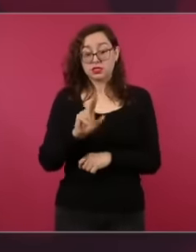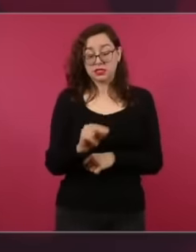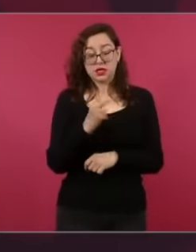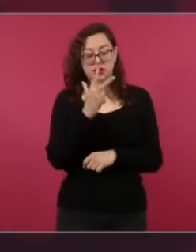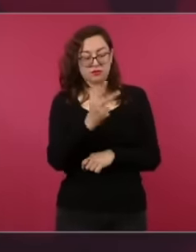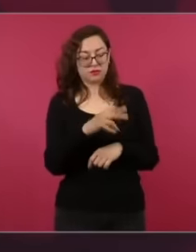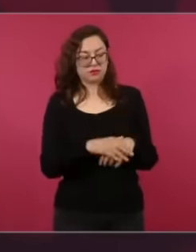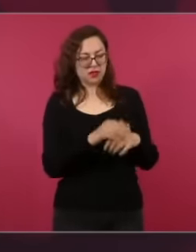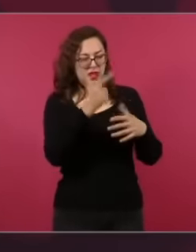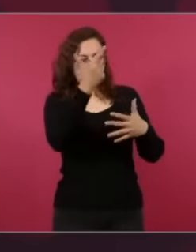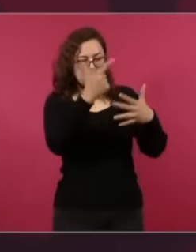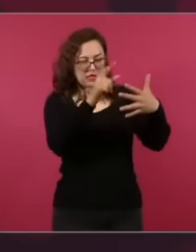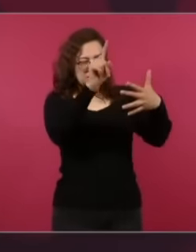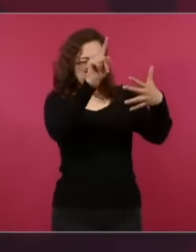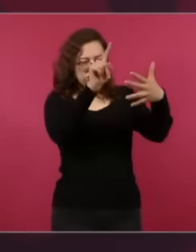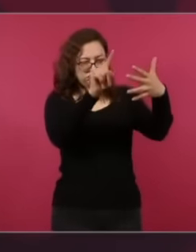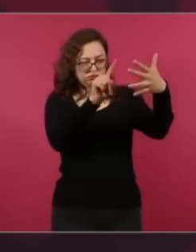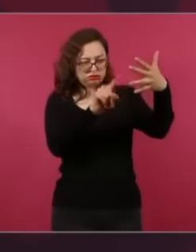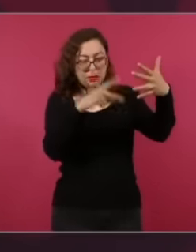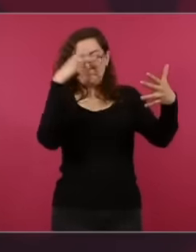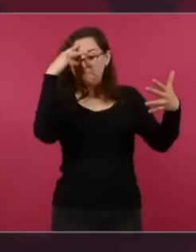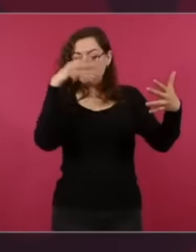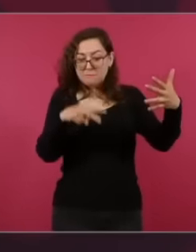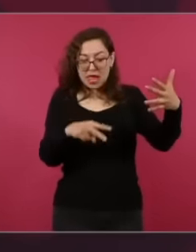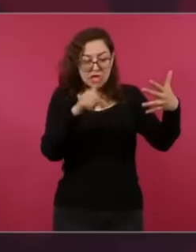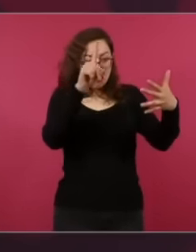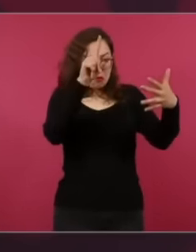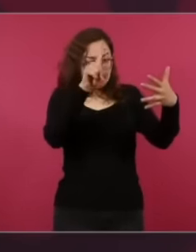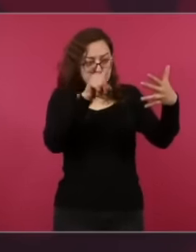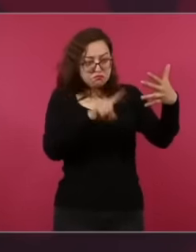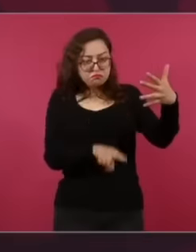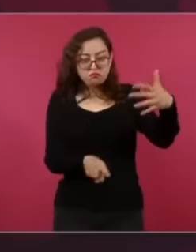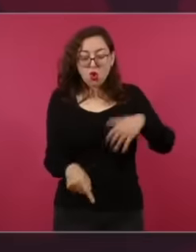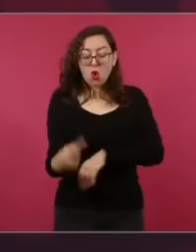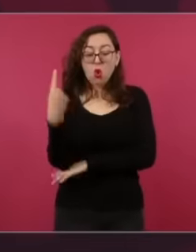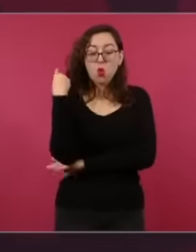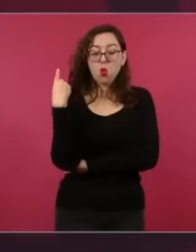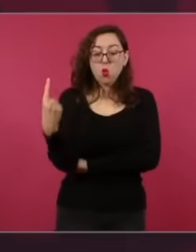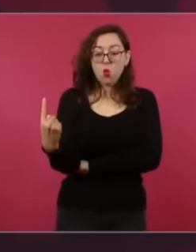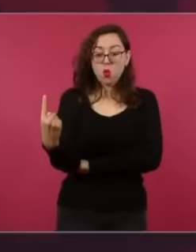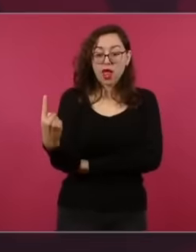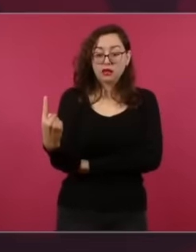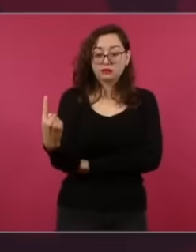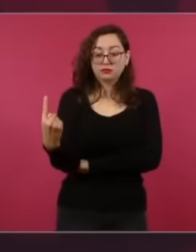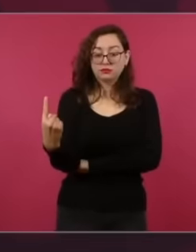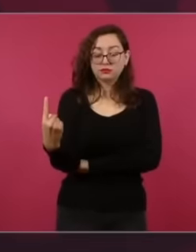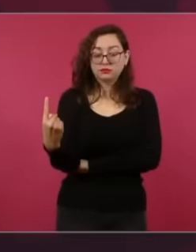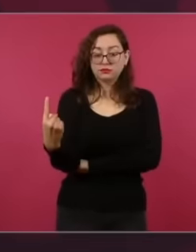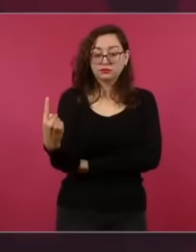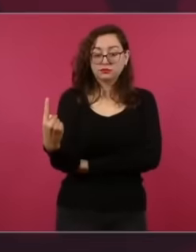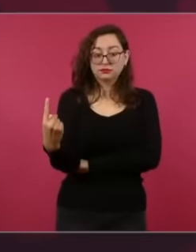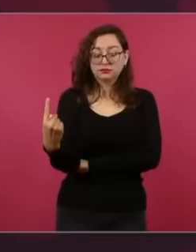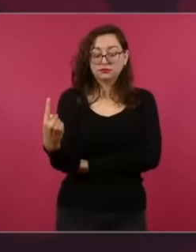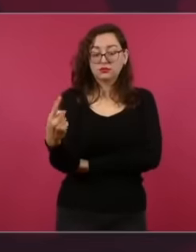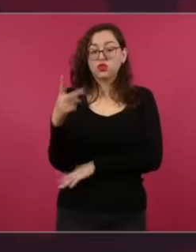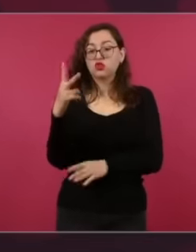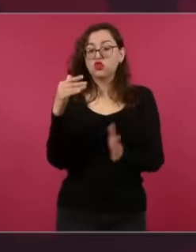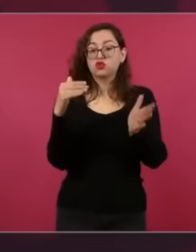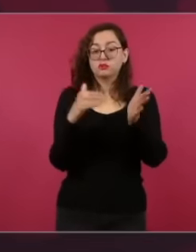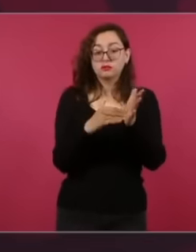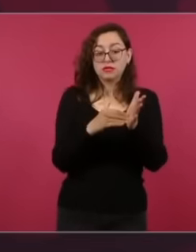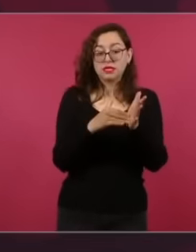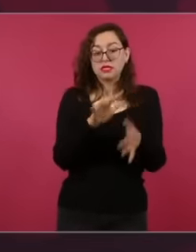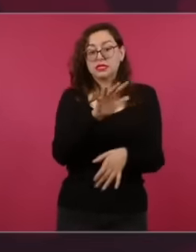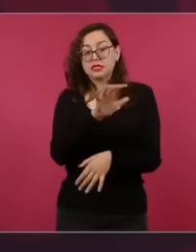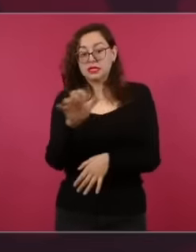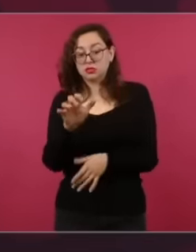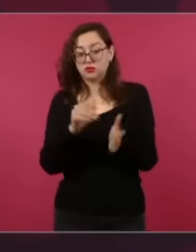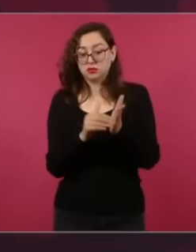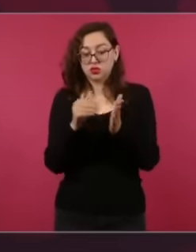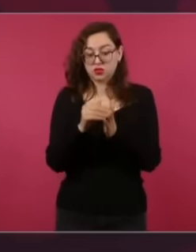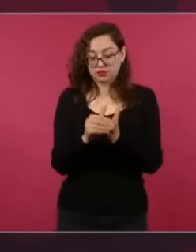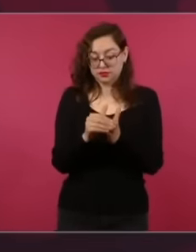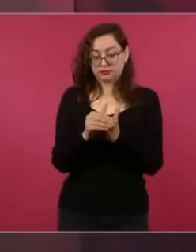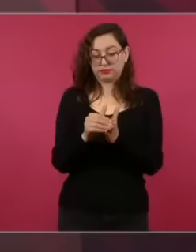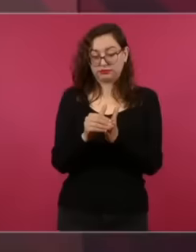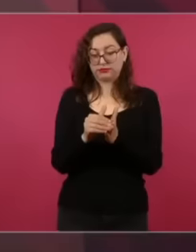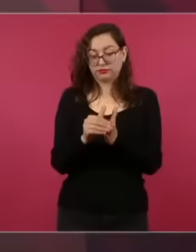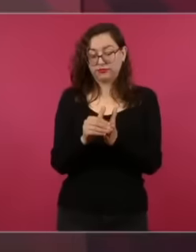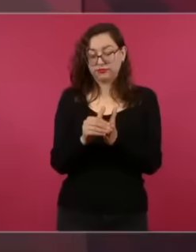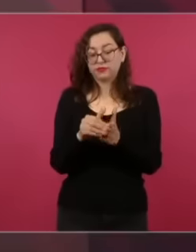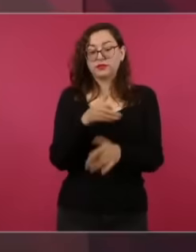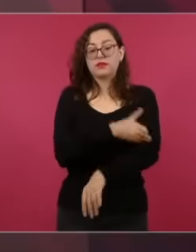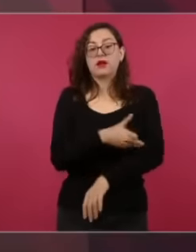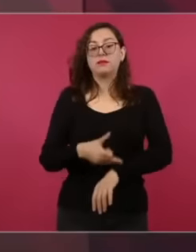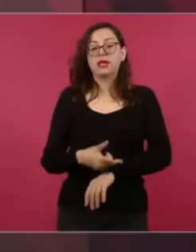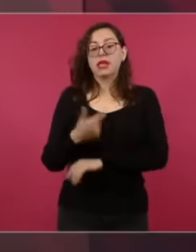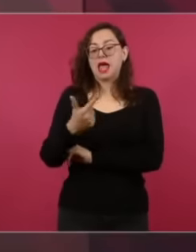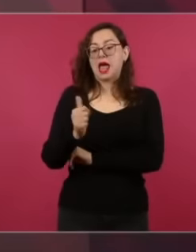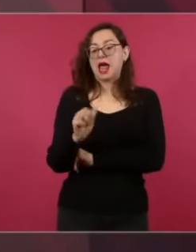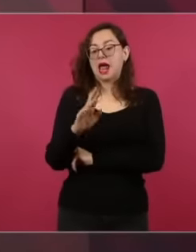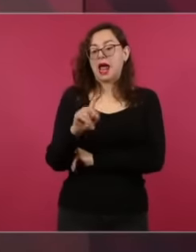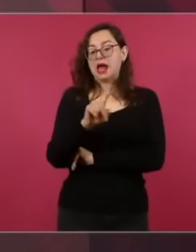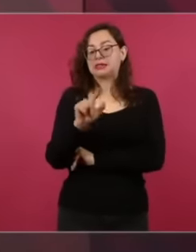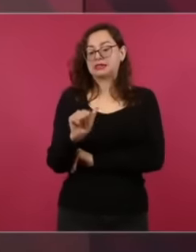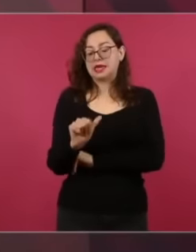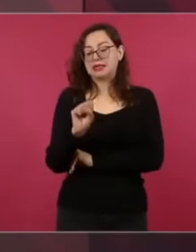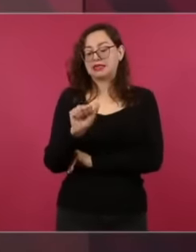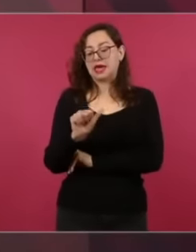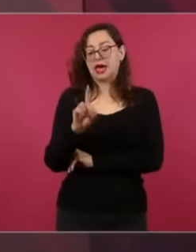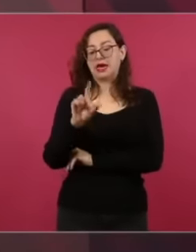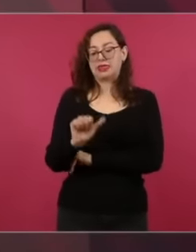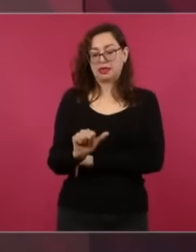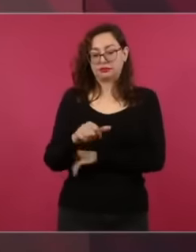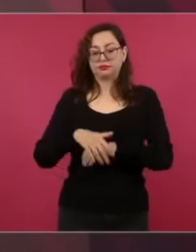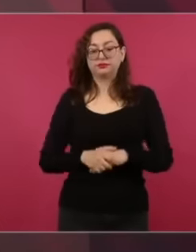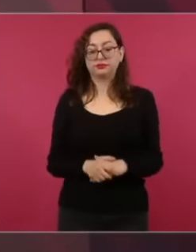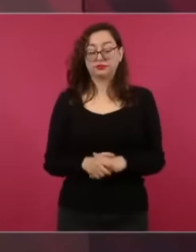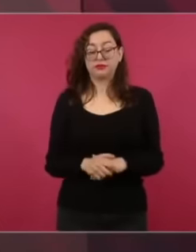I think, with 2 million dollars, Salinas entered in